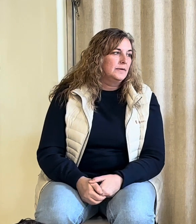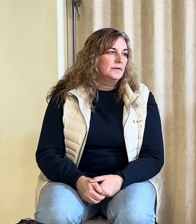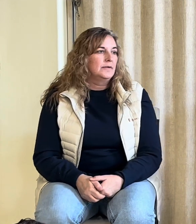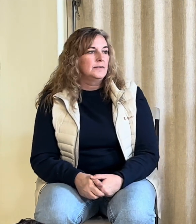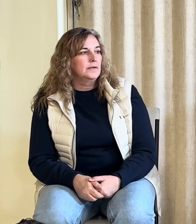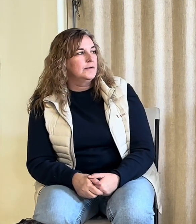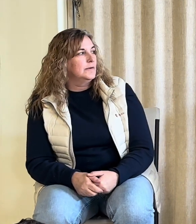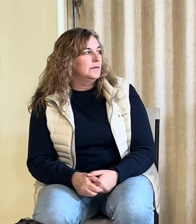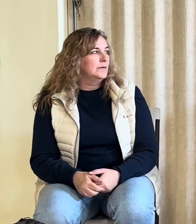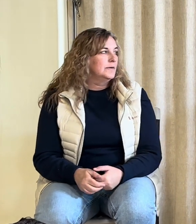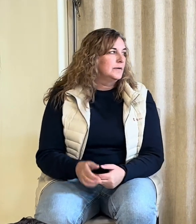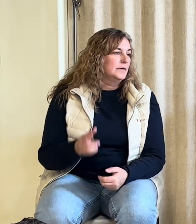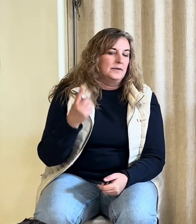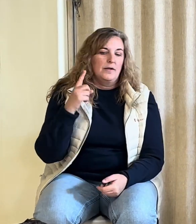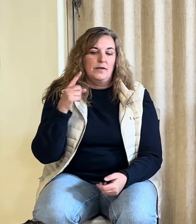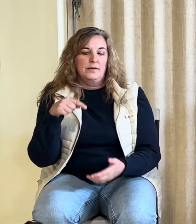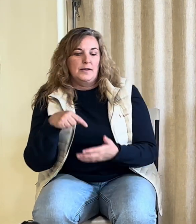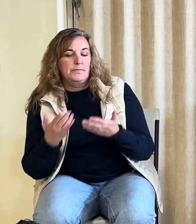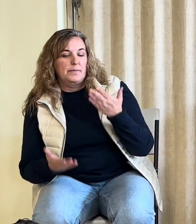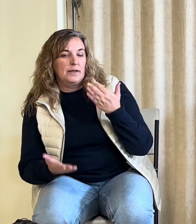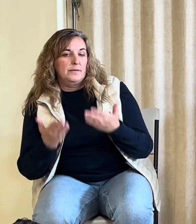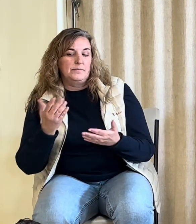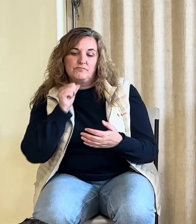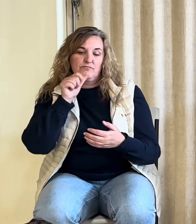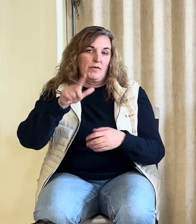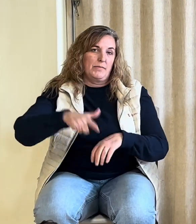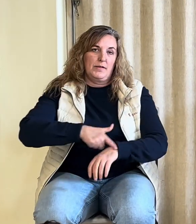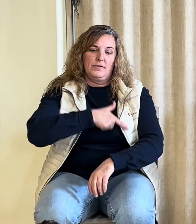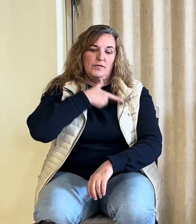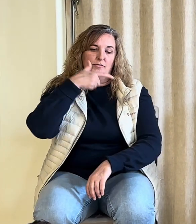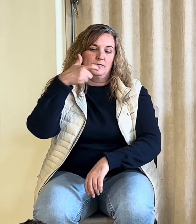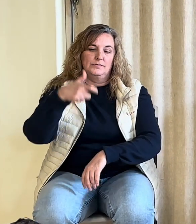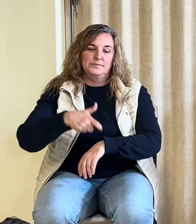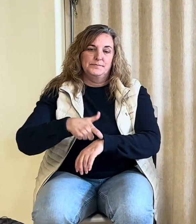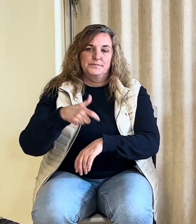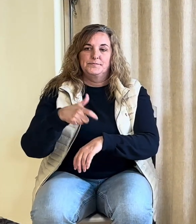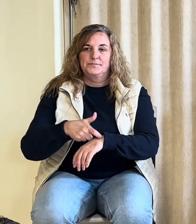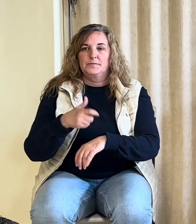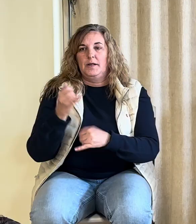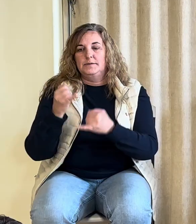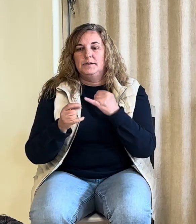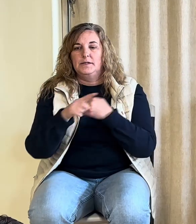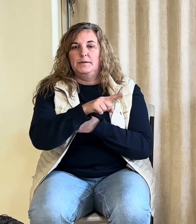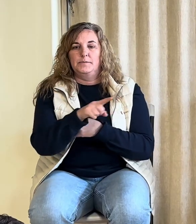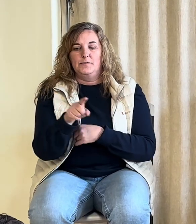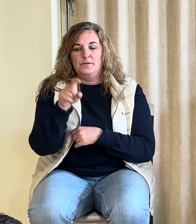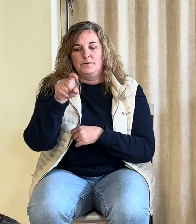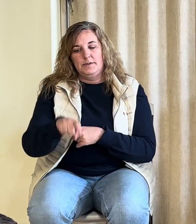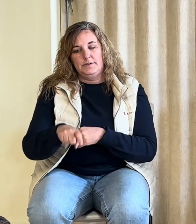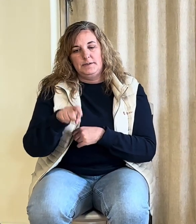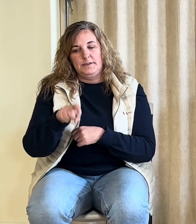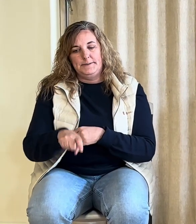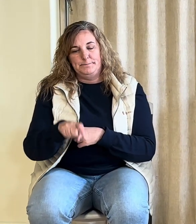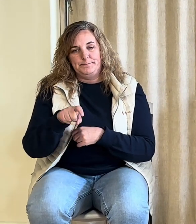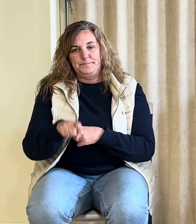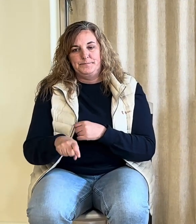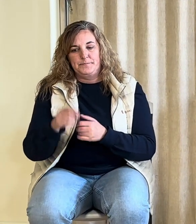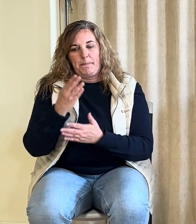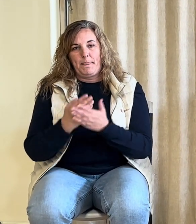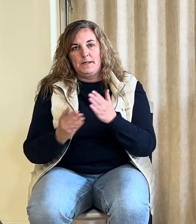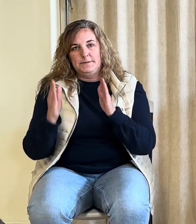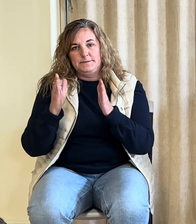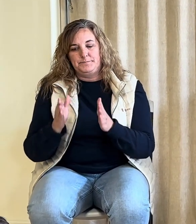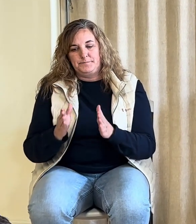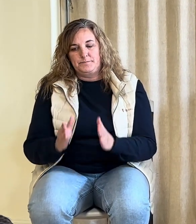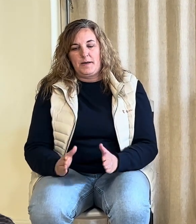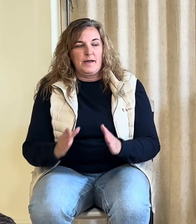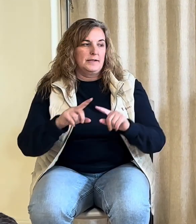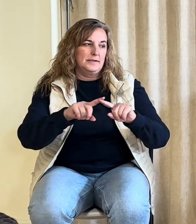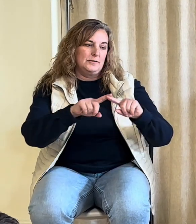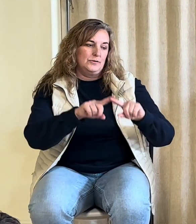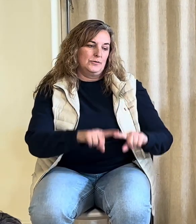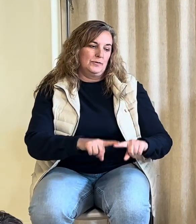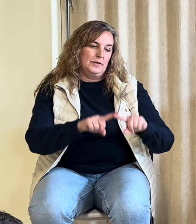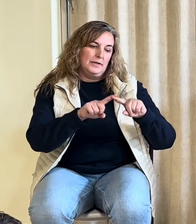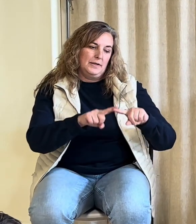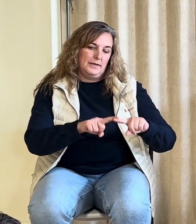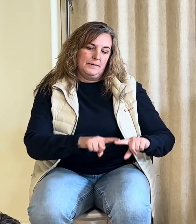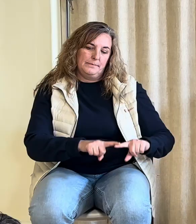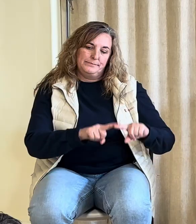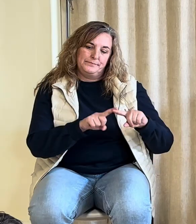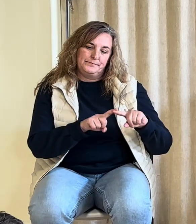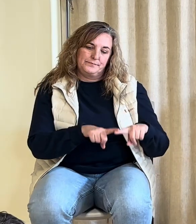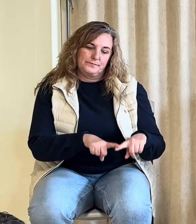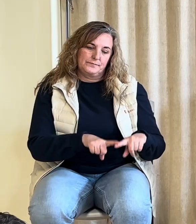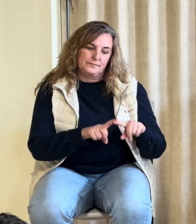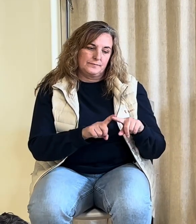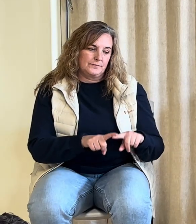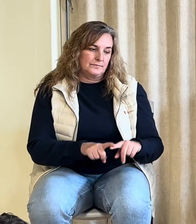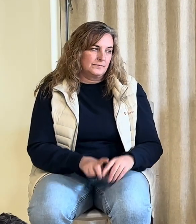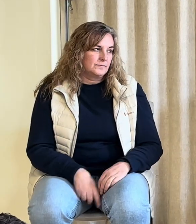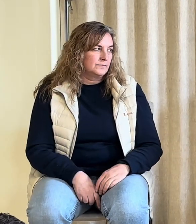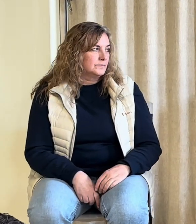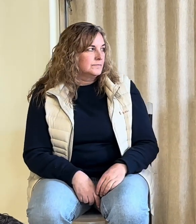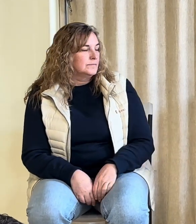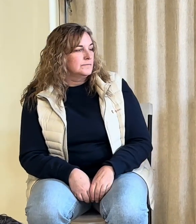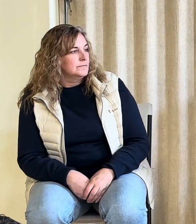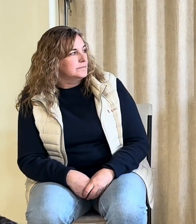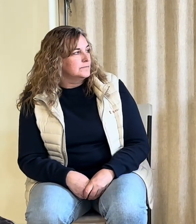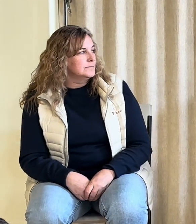For it won't be long Till I'm gonna need somebody to lean on